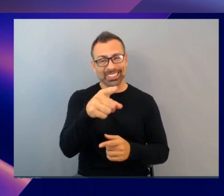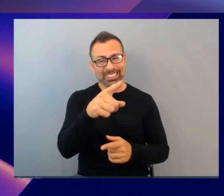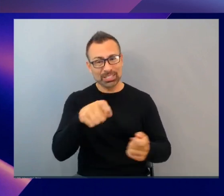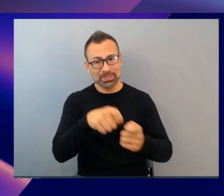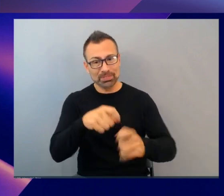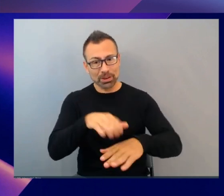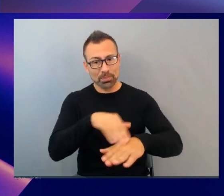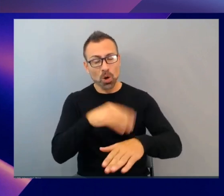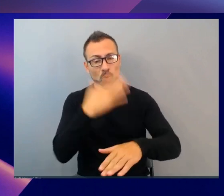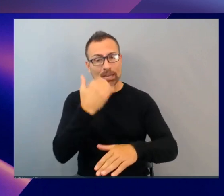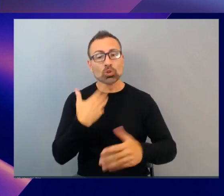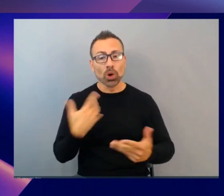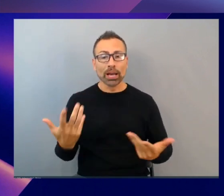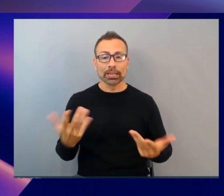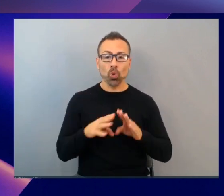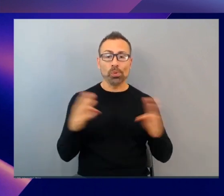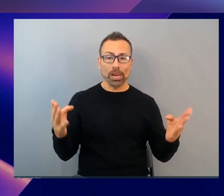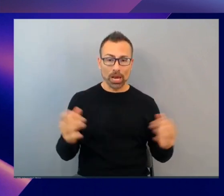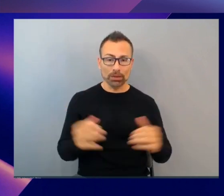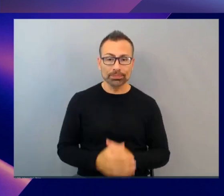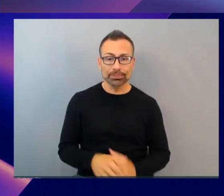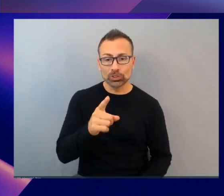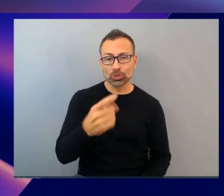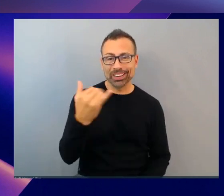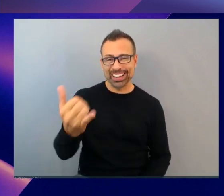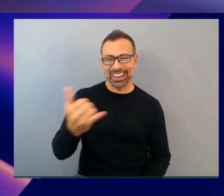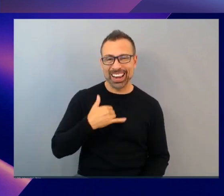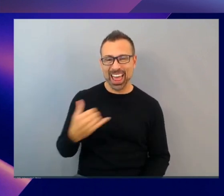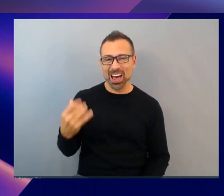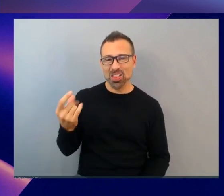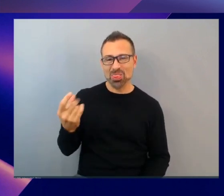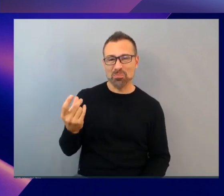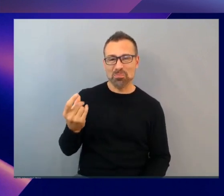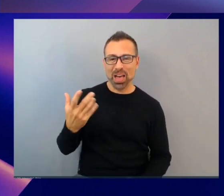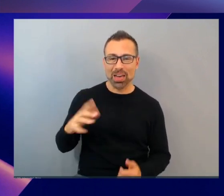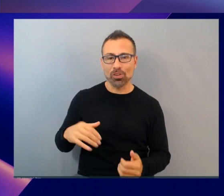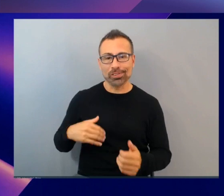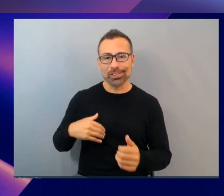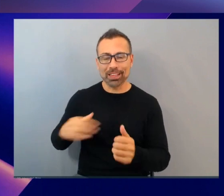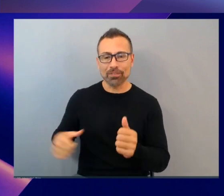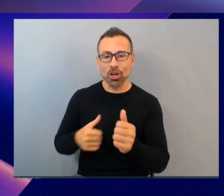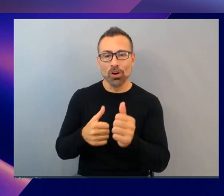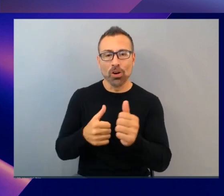so this pet in the game starts following me. A seagull, you want the seagull to follow you. Yeah. - Let's do it.